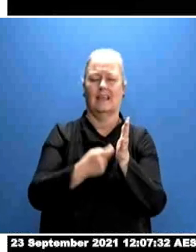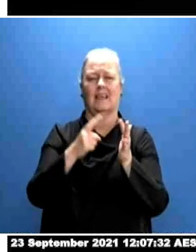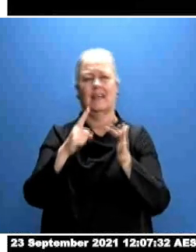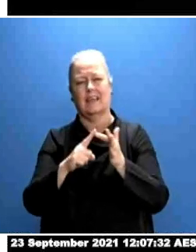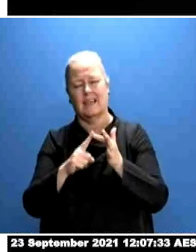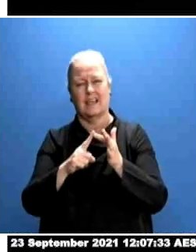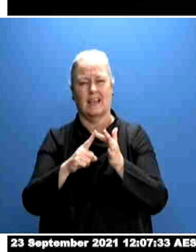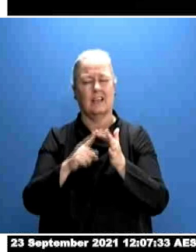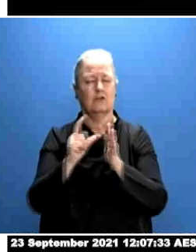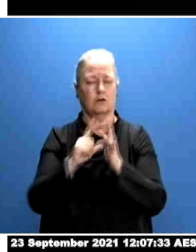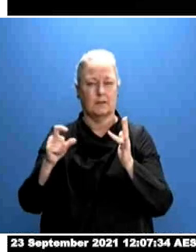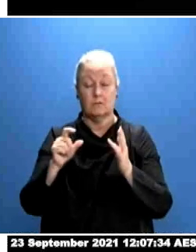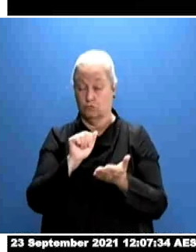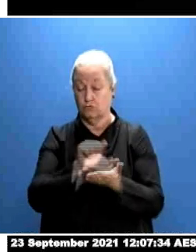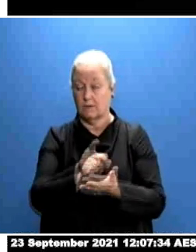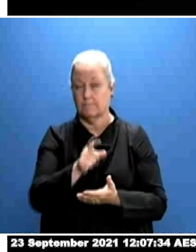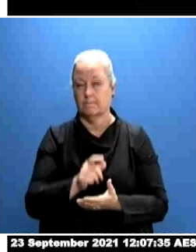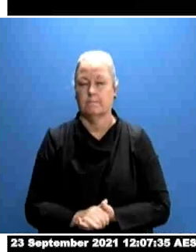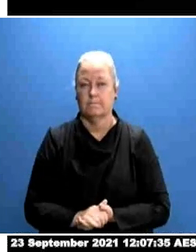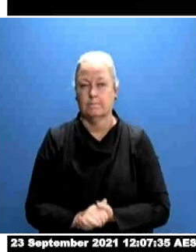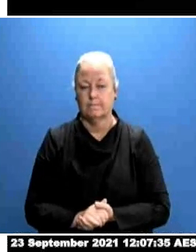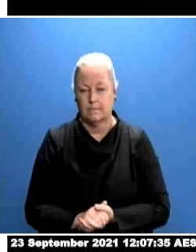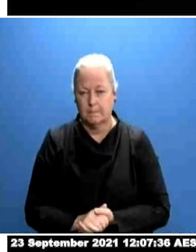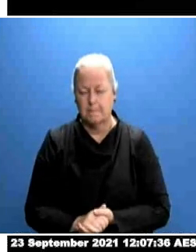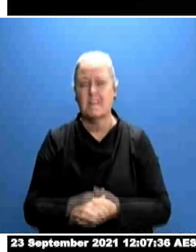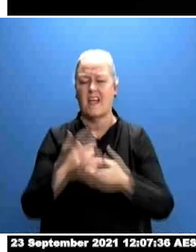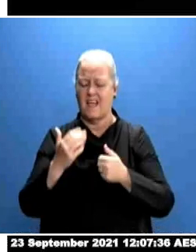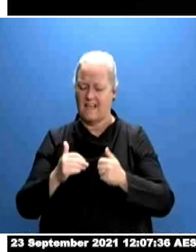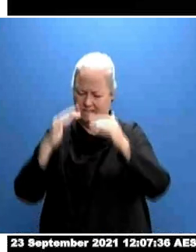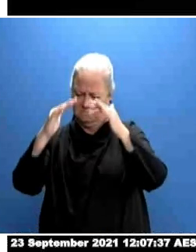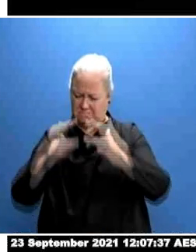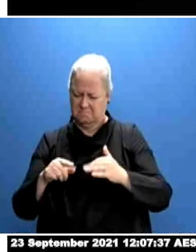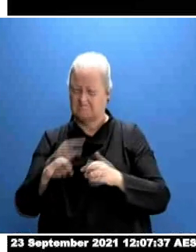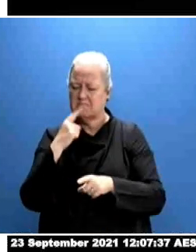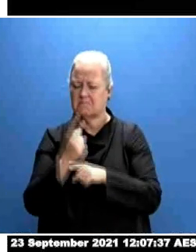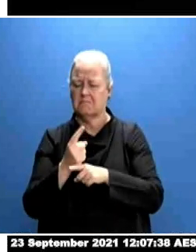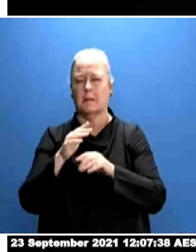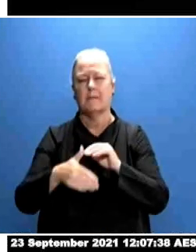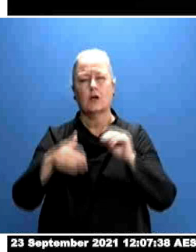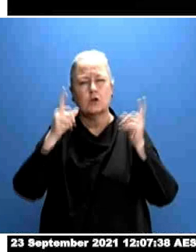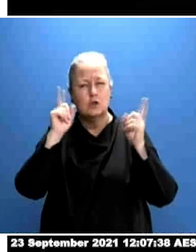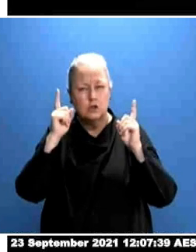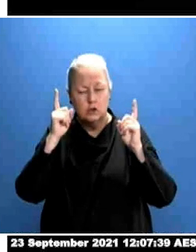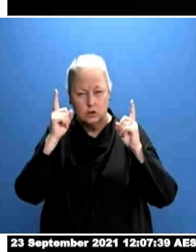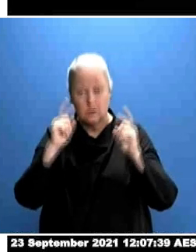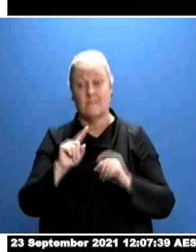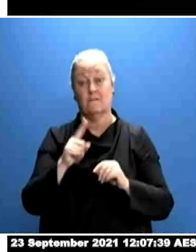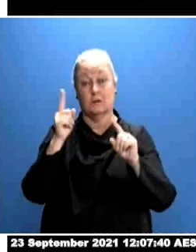Now, just in terms of the concerns which are raised, just on the first page there you'll see that there's a heading